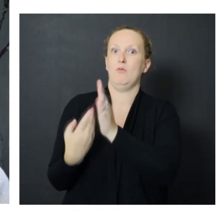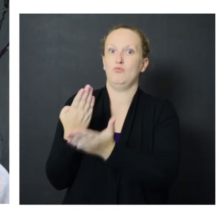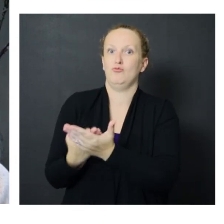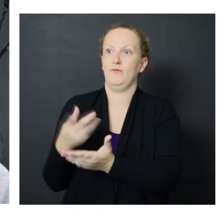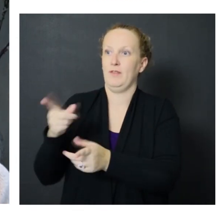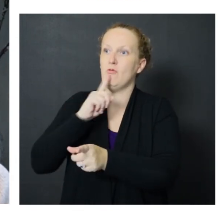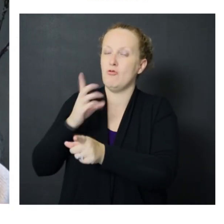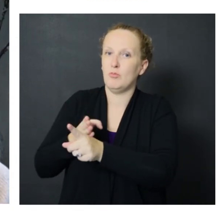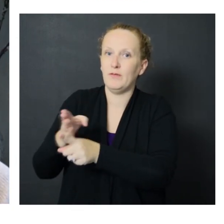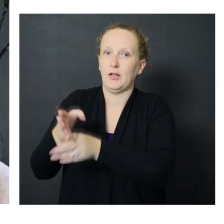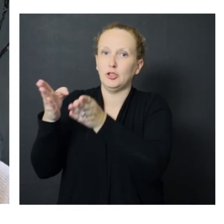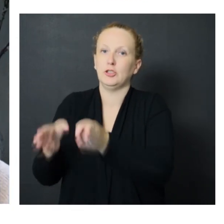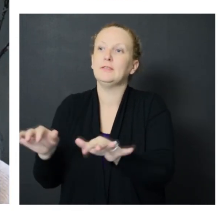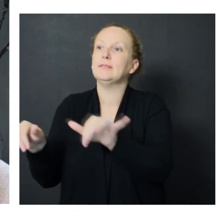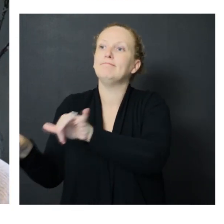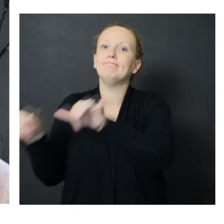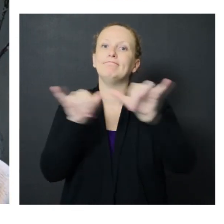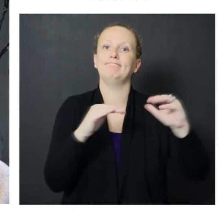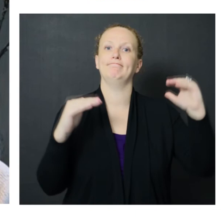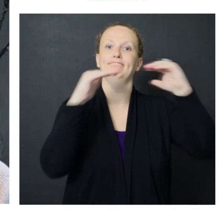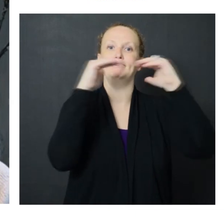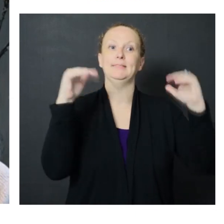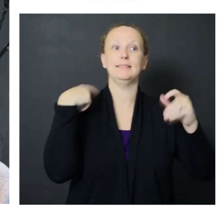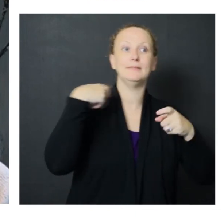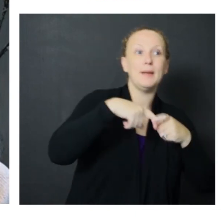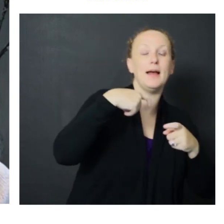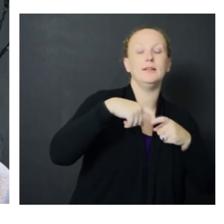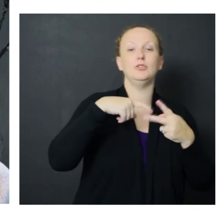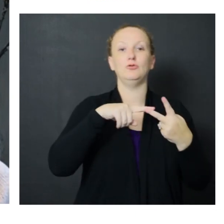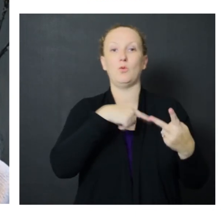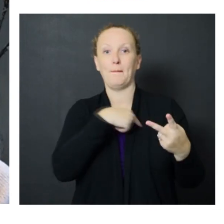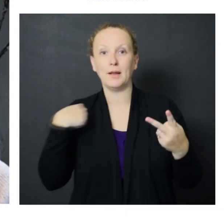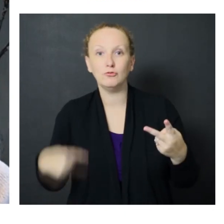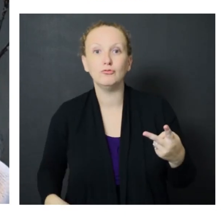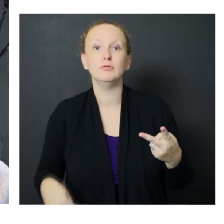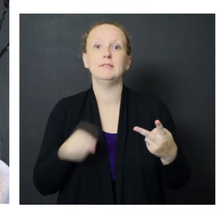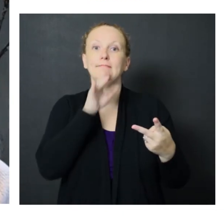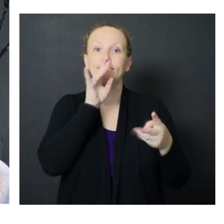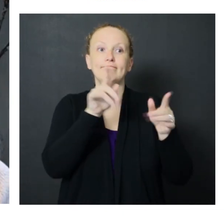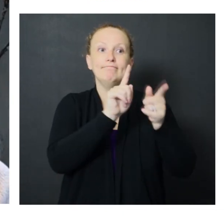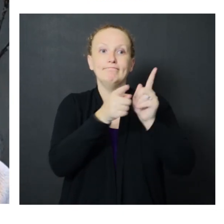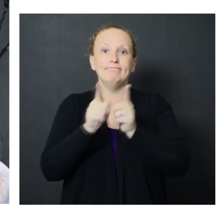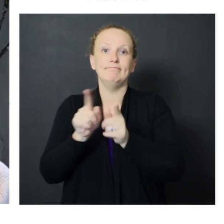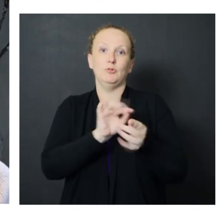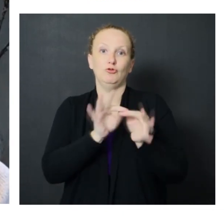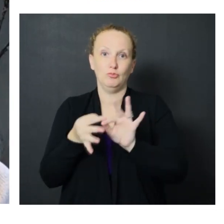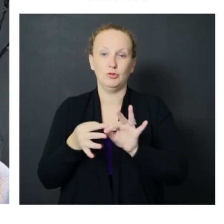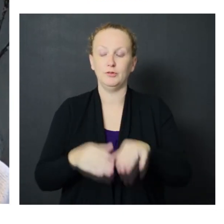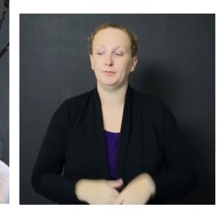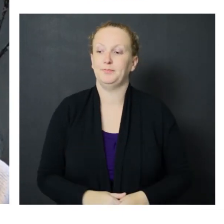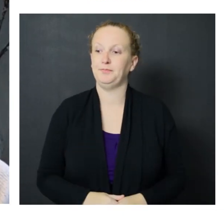That's something that we as a profession need to continue working on because, um, a lot of